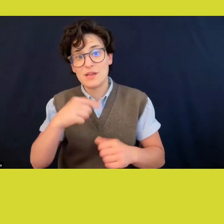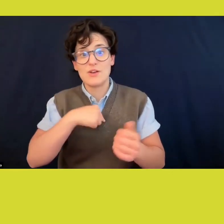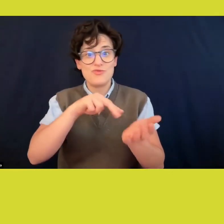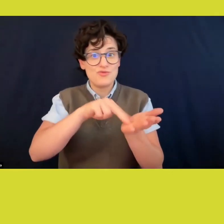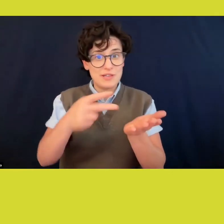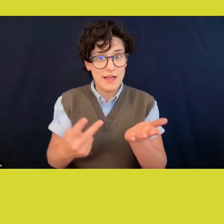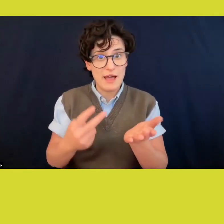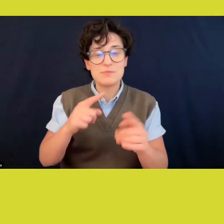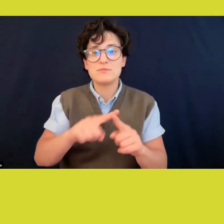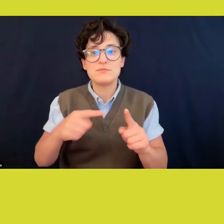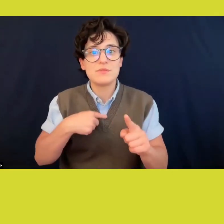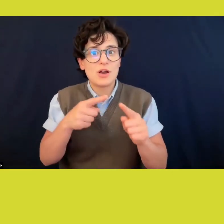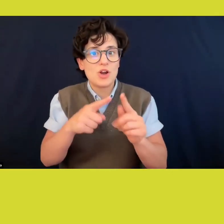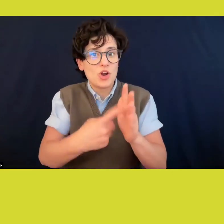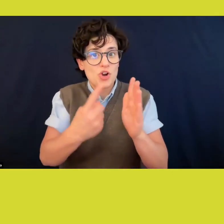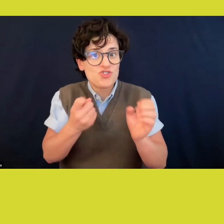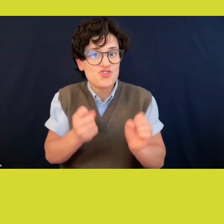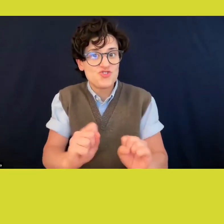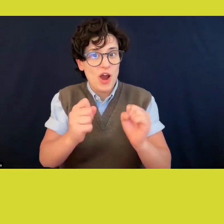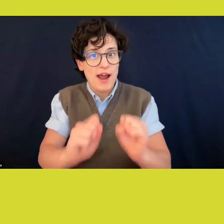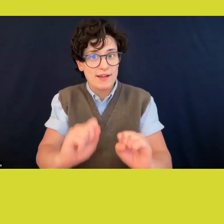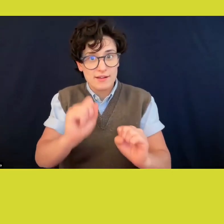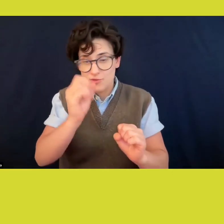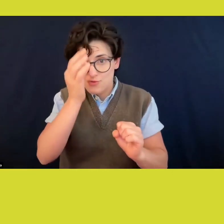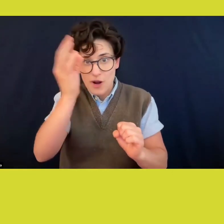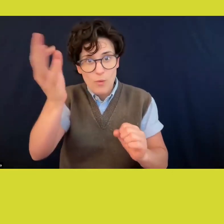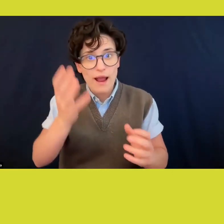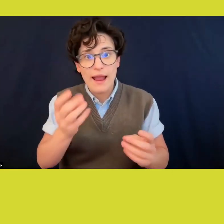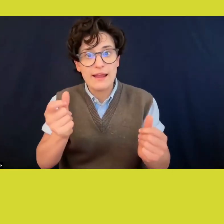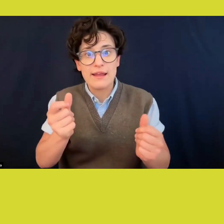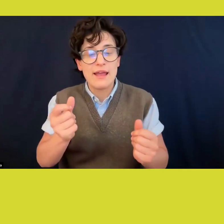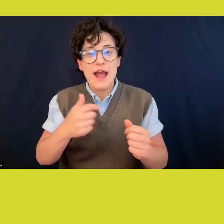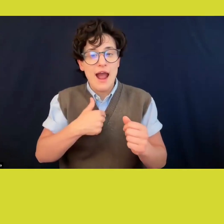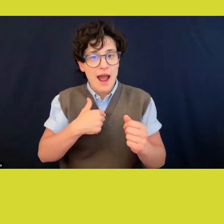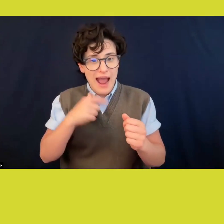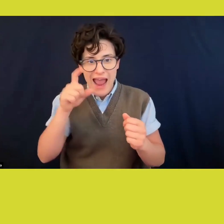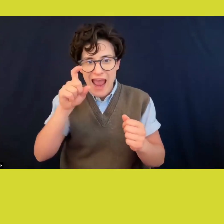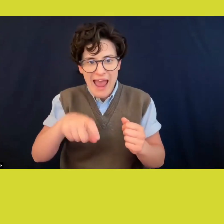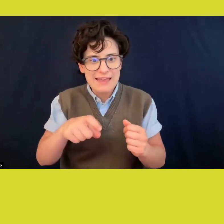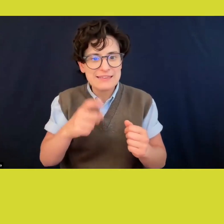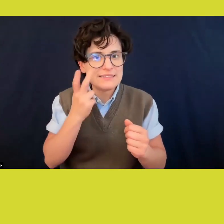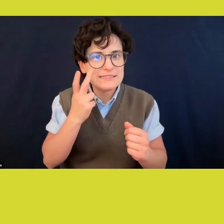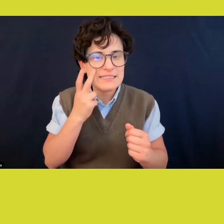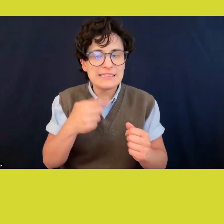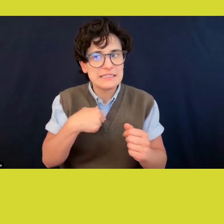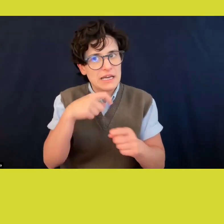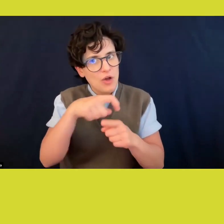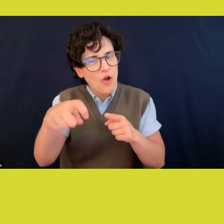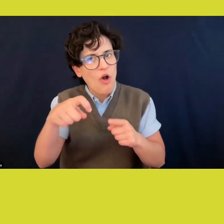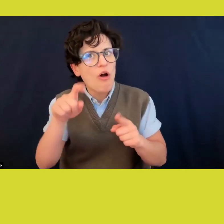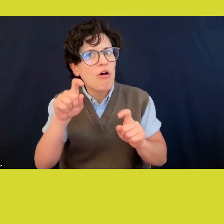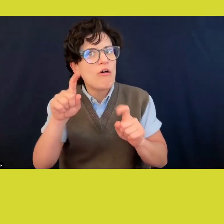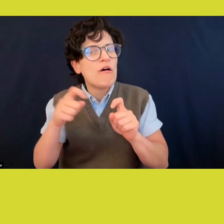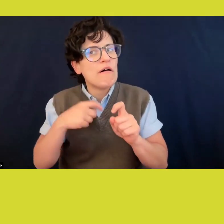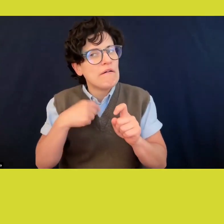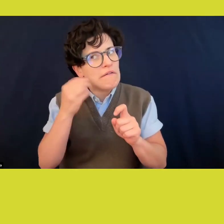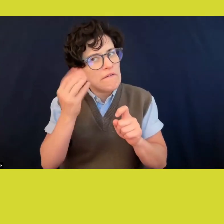away I just had to see you know if I called them and said I relapsed or I'm having a mental health crisis